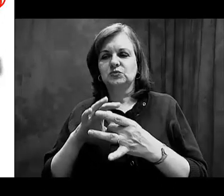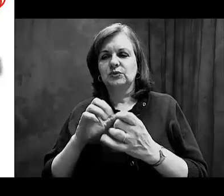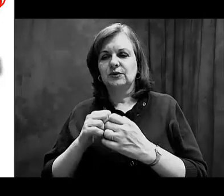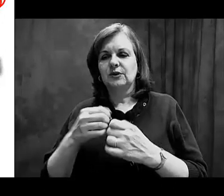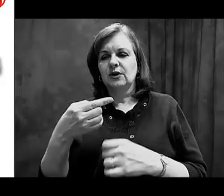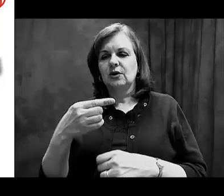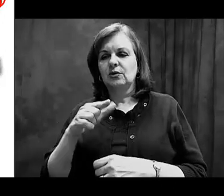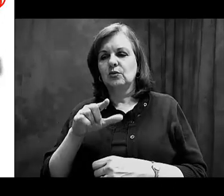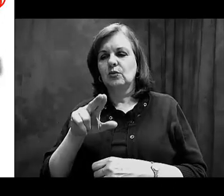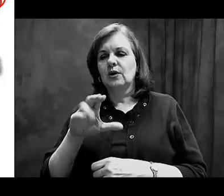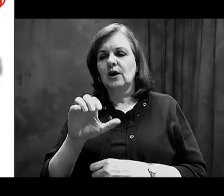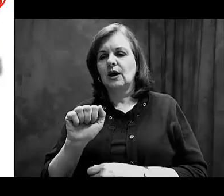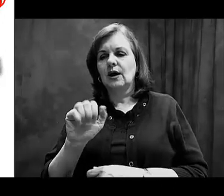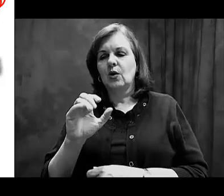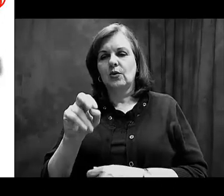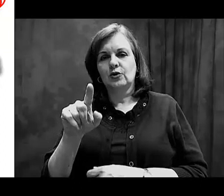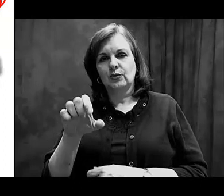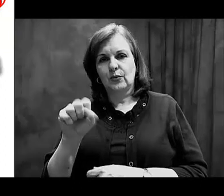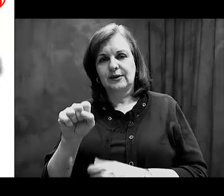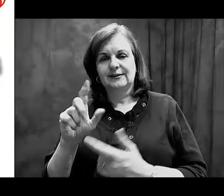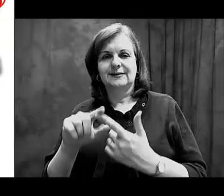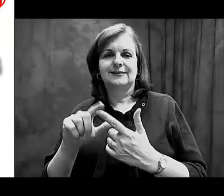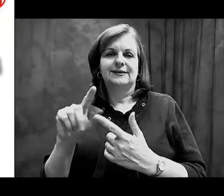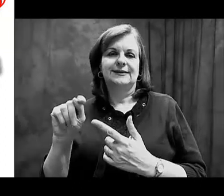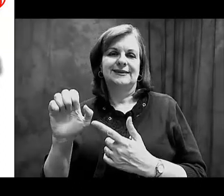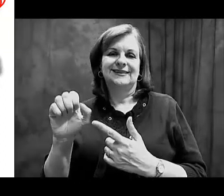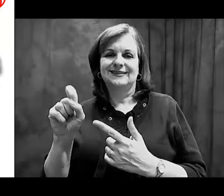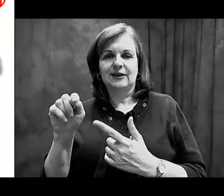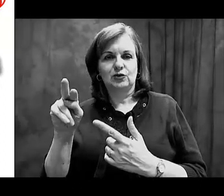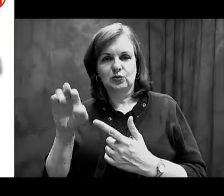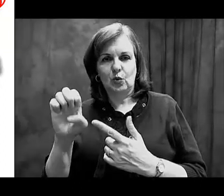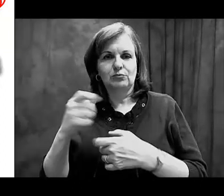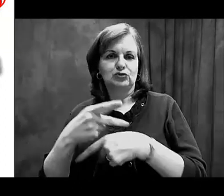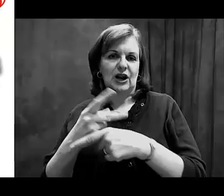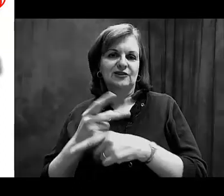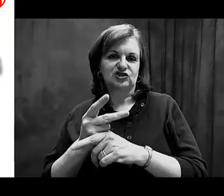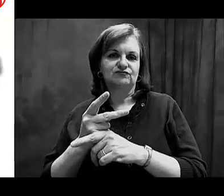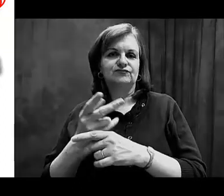corticords, or cortisol, testosterone production and so on